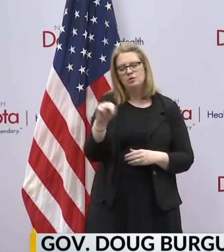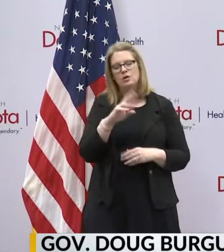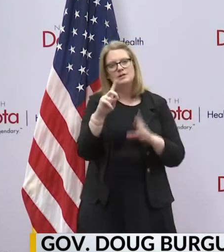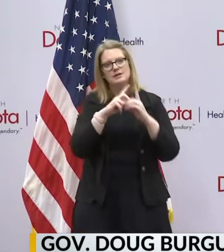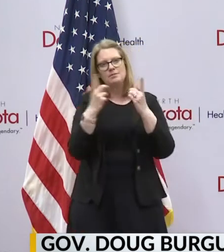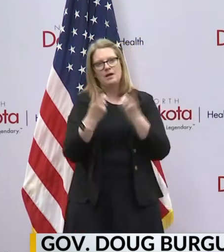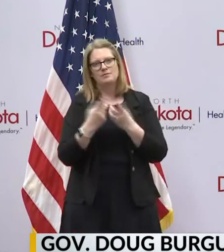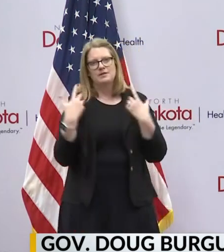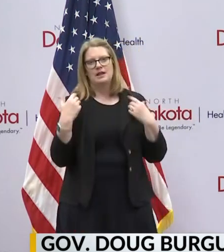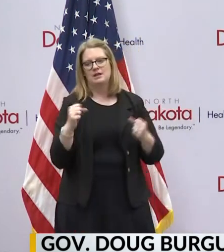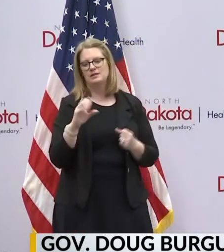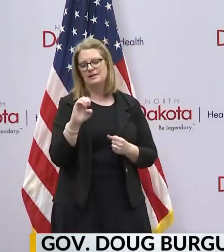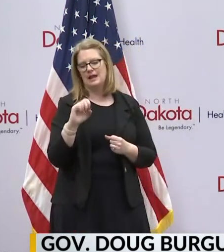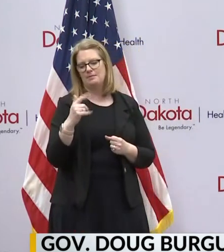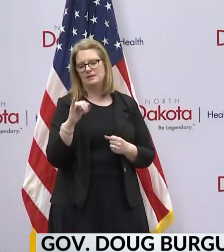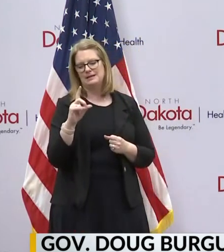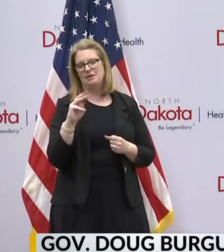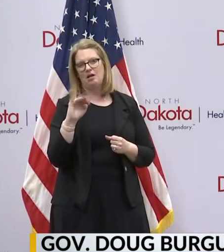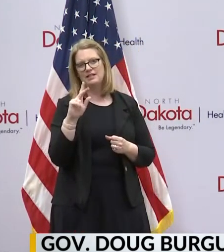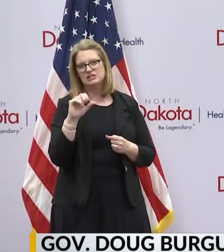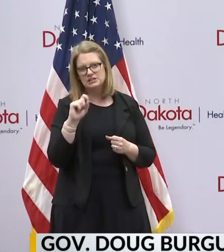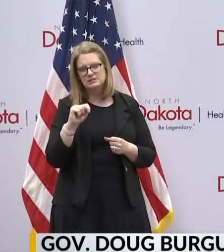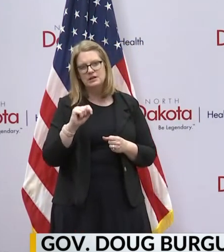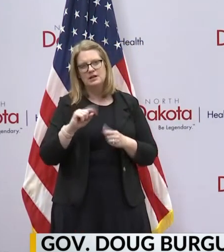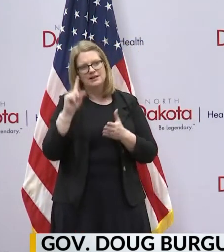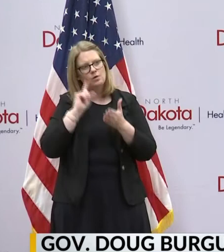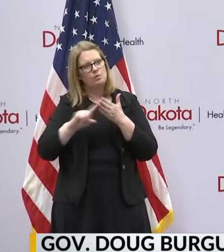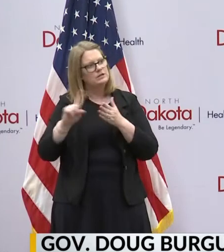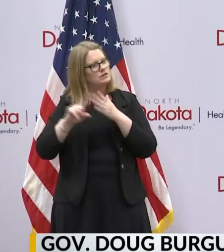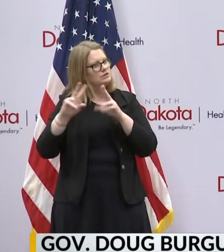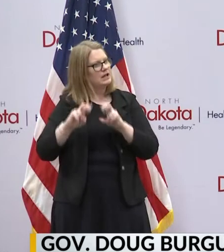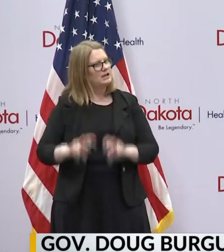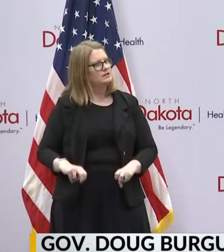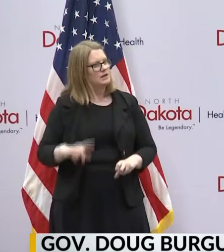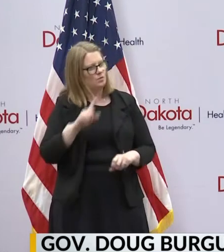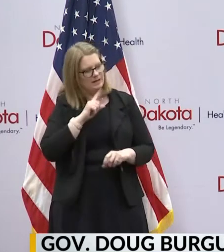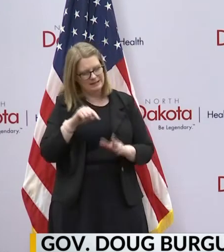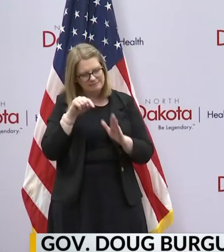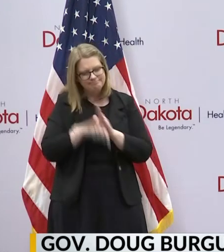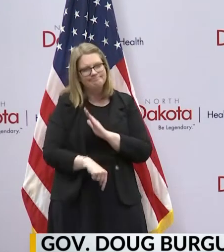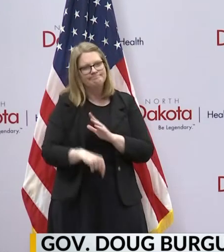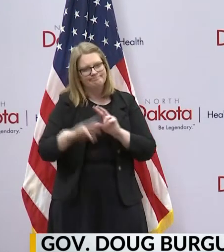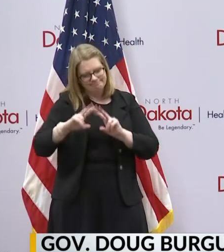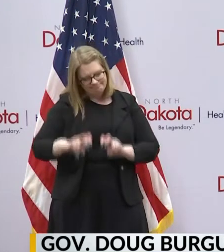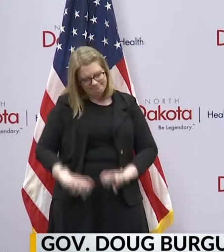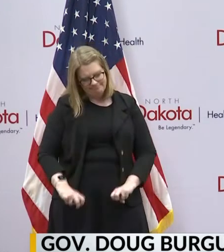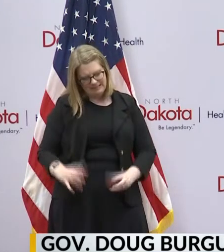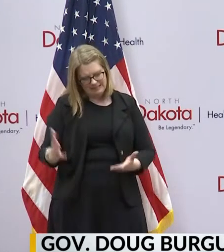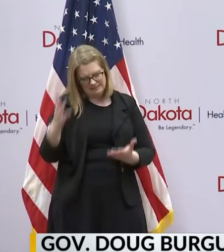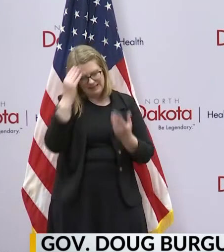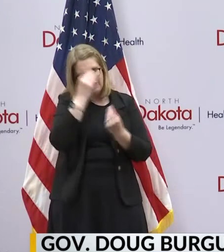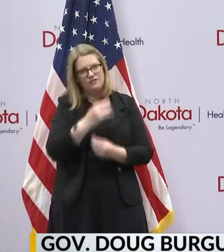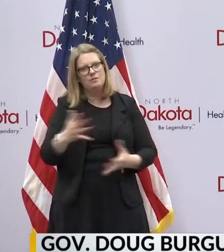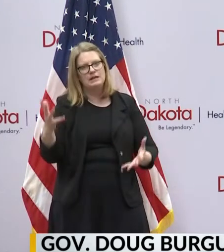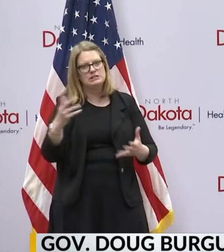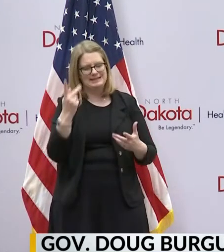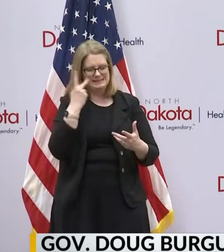AROUND THE STATE. I WANT TO THANK THE NORTH DAKOTA DEPARTMENT OF HEALTH, EPIDEMIOLOGISTS, RESEARCH